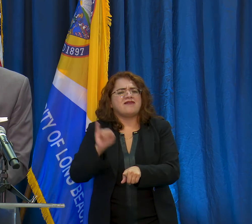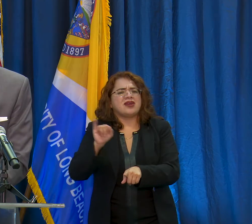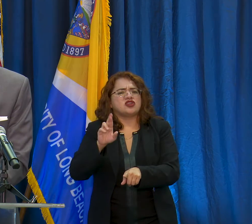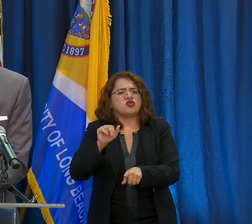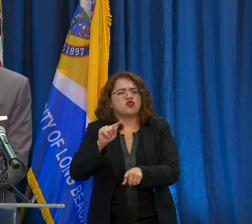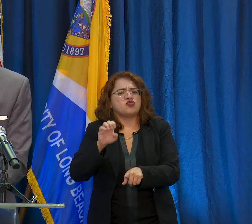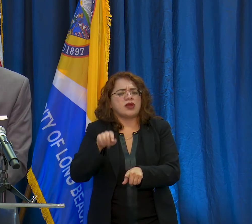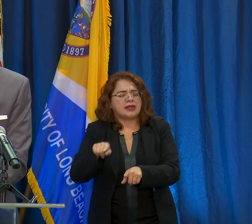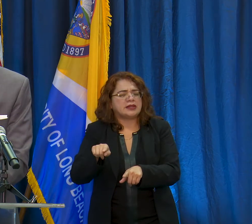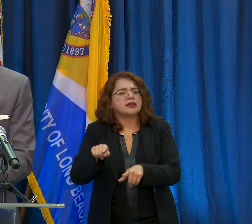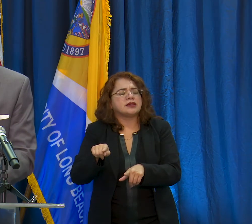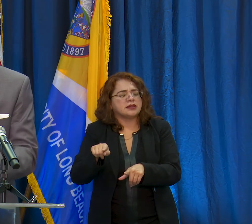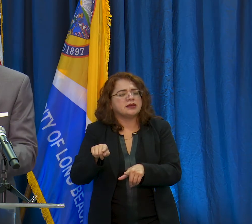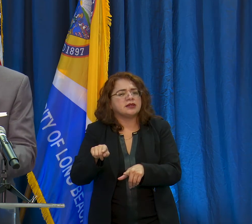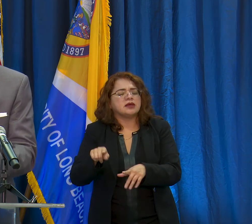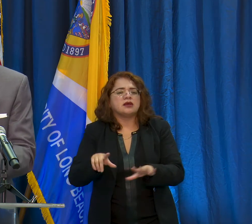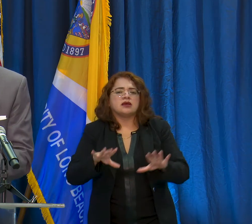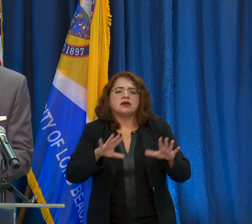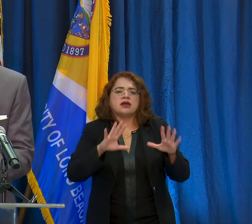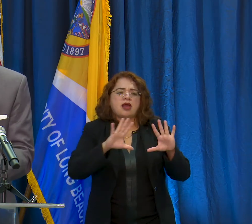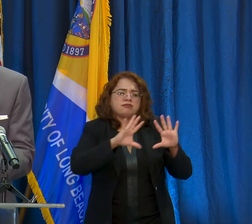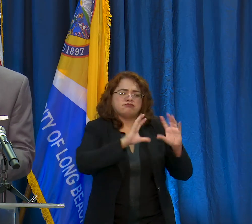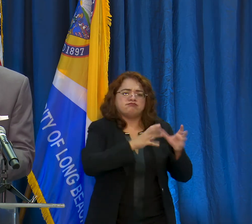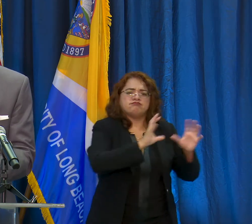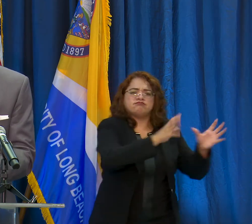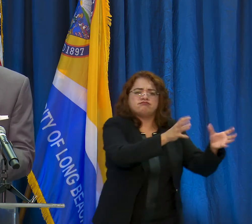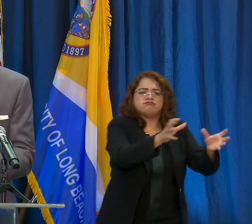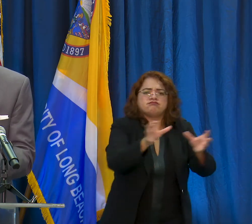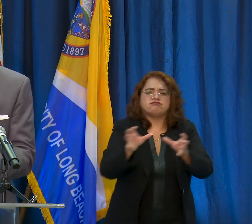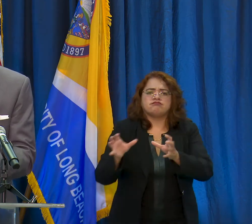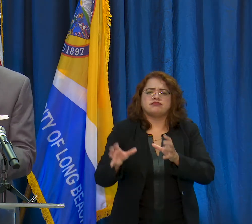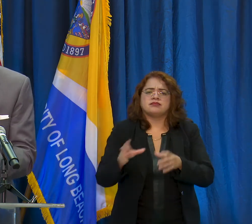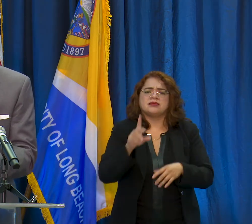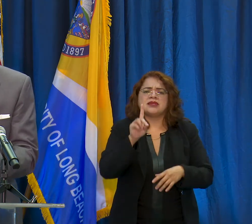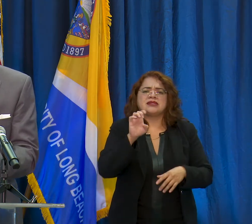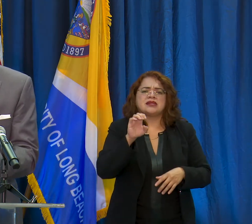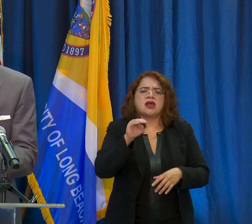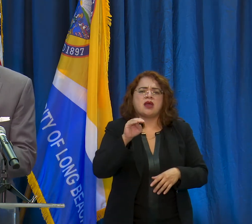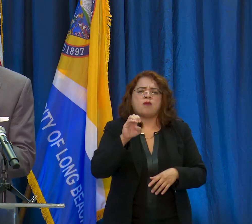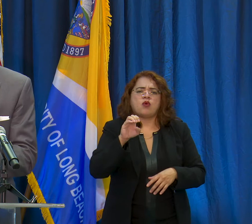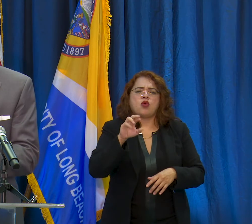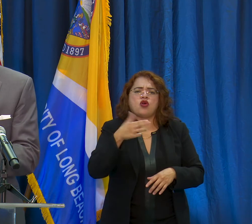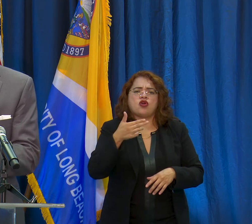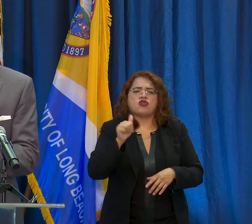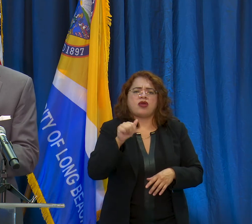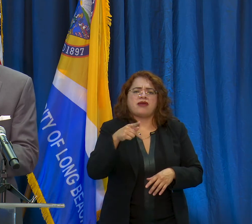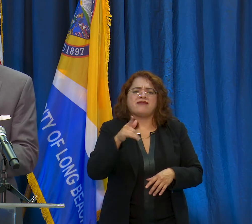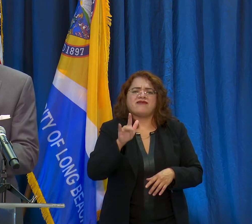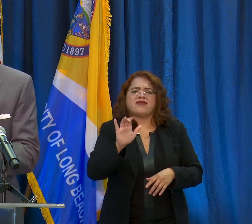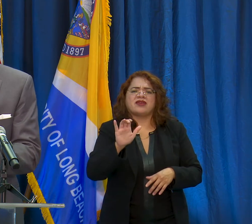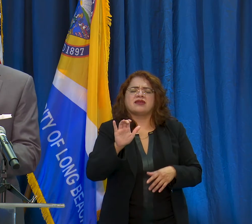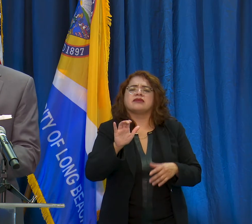and then populations or demographics of business owners that have experienced